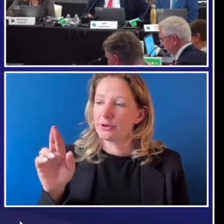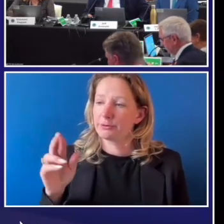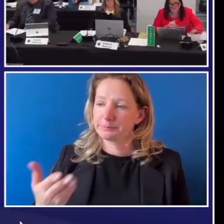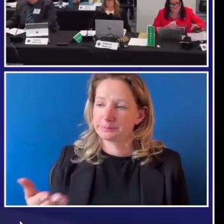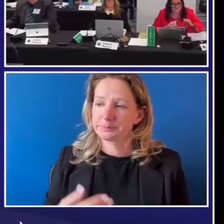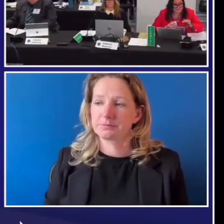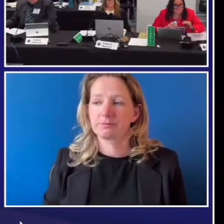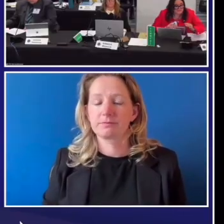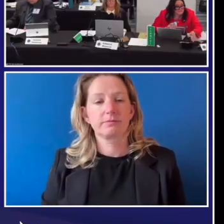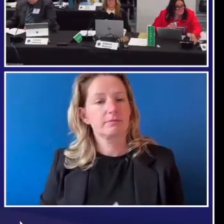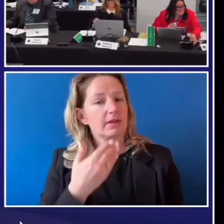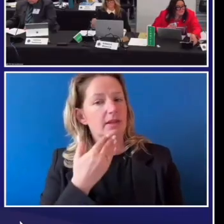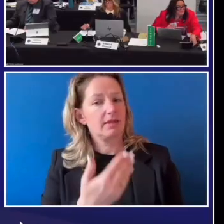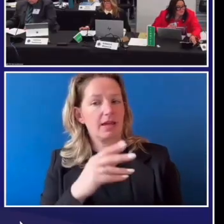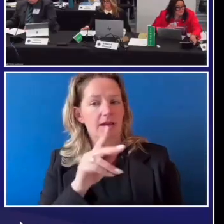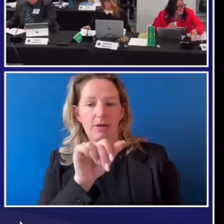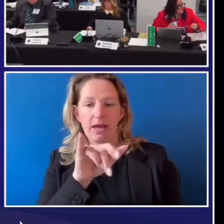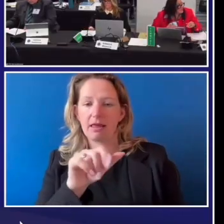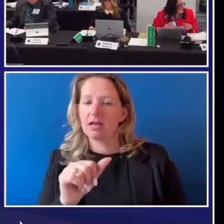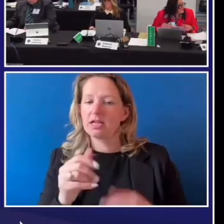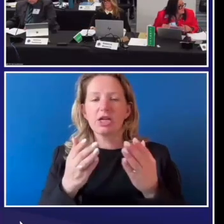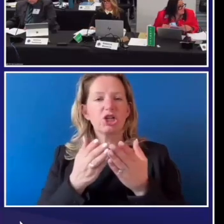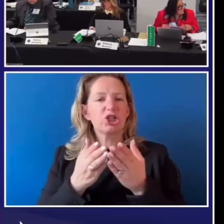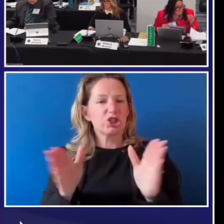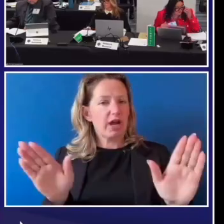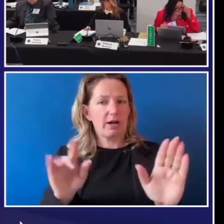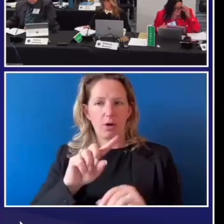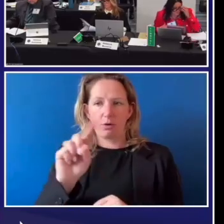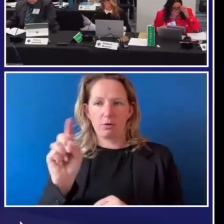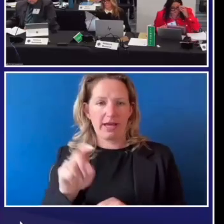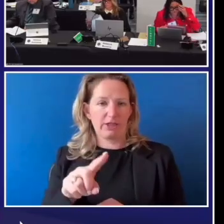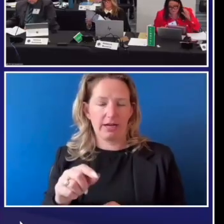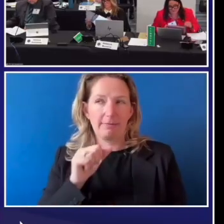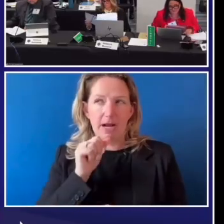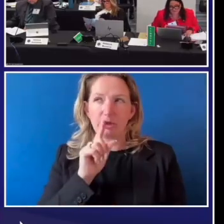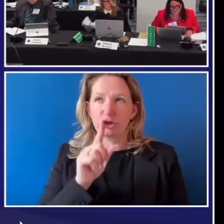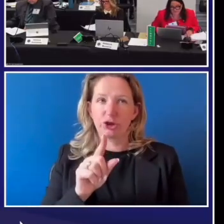Thank you, Kayla. Just a general question. I don't know if it's for Jeff or others, but can